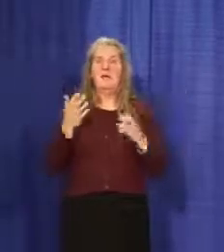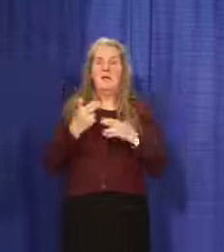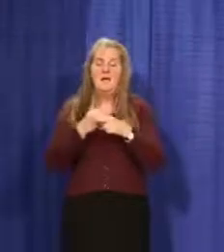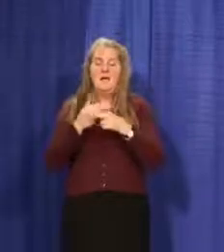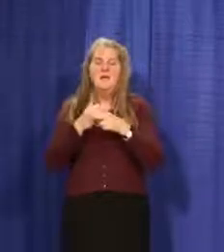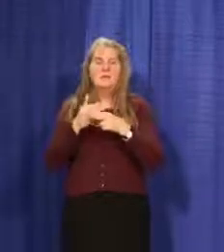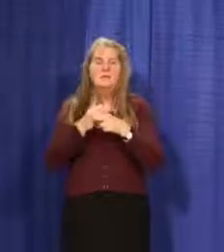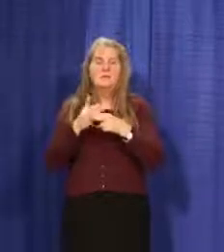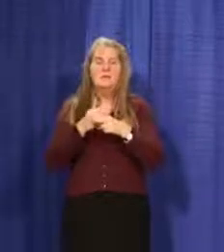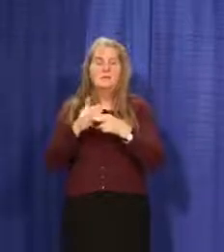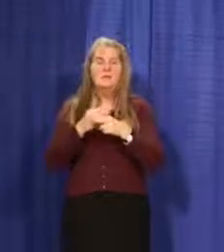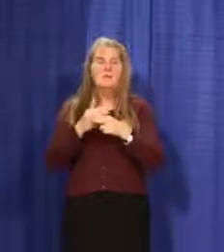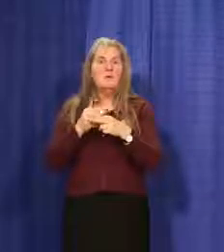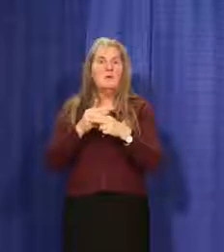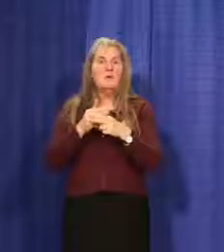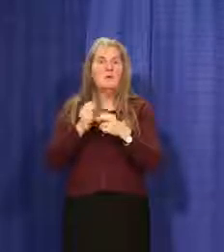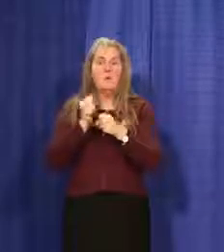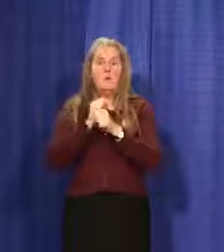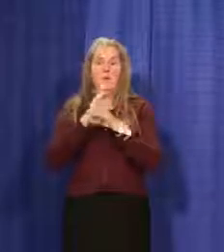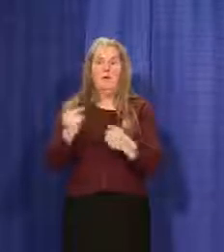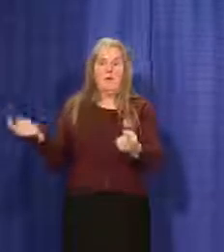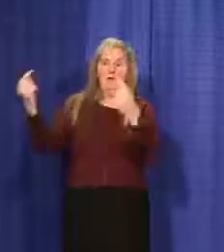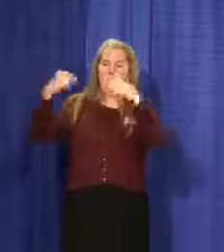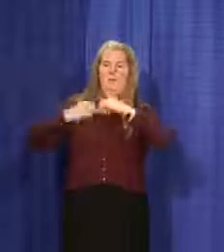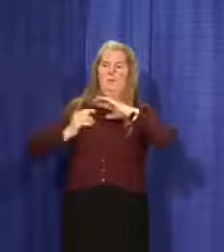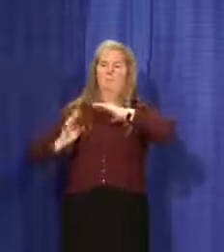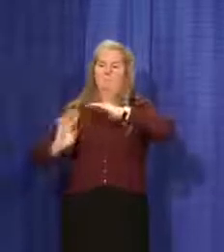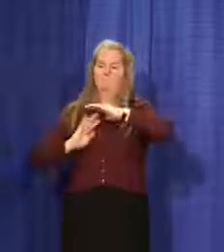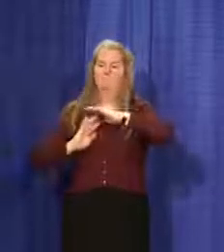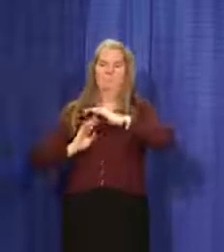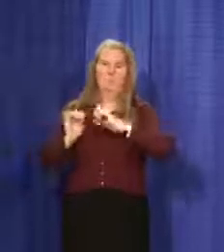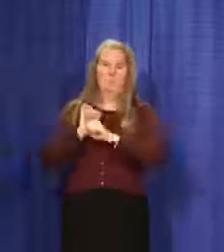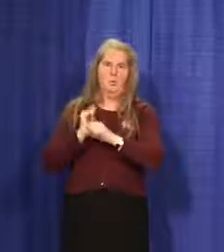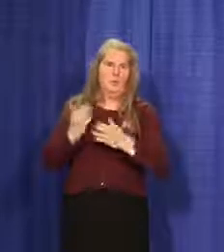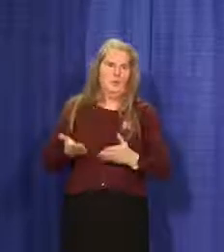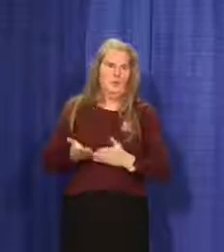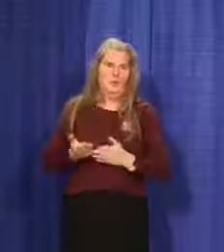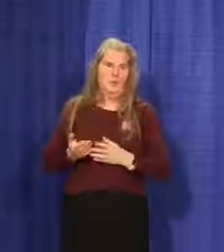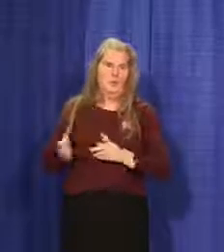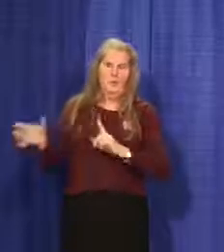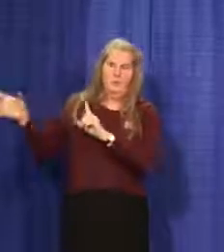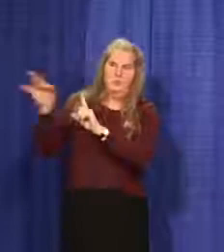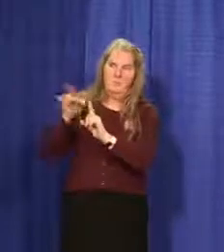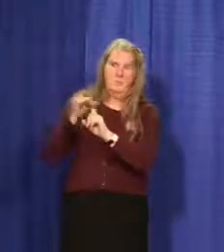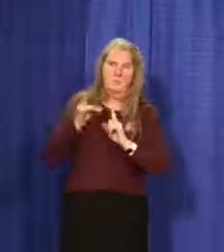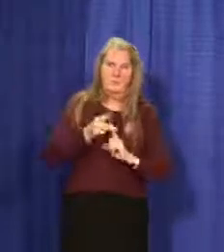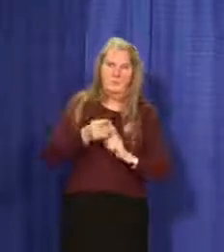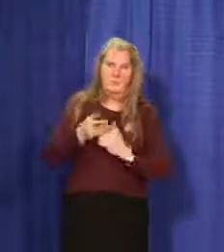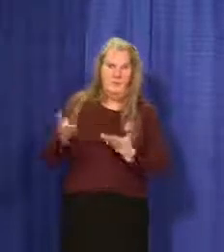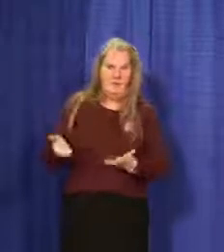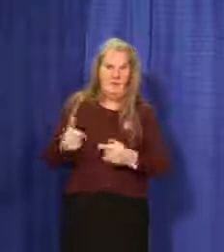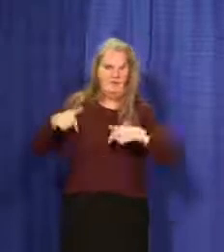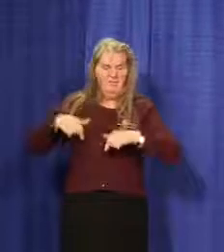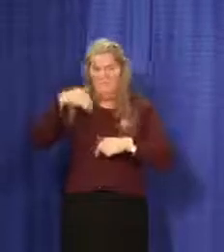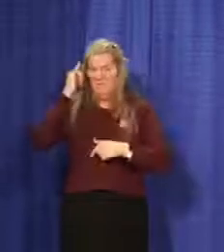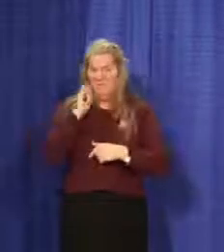have larger introductions of temporary foreign workers coming in, and potentially bringing in COVID infection as some of the